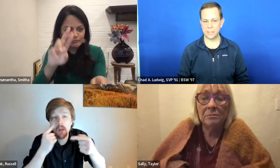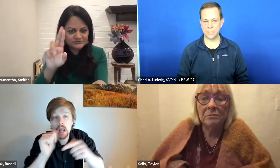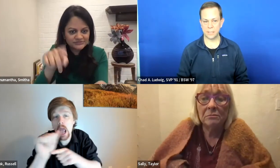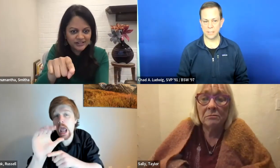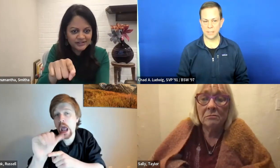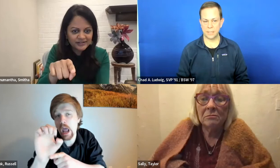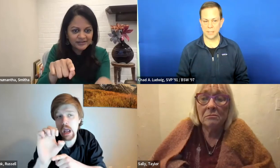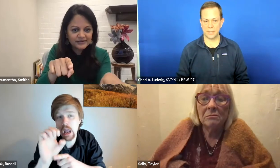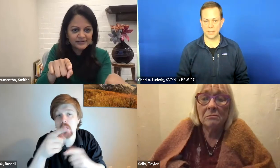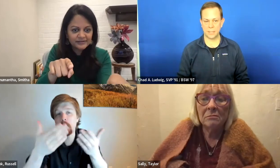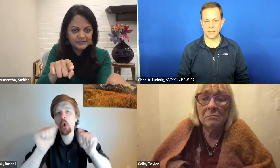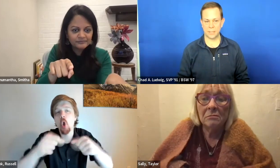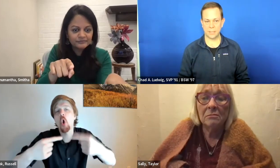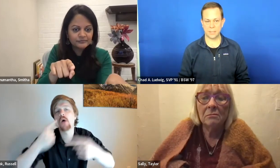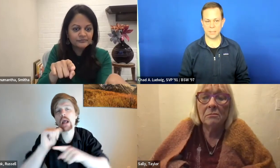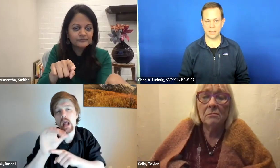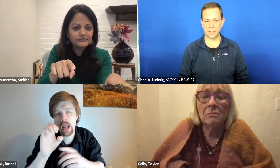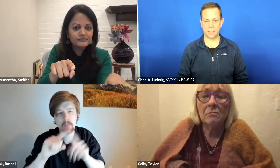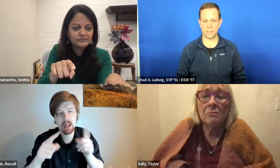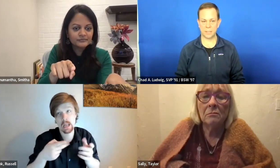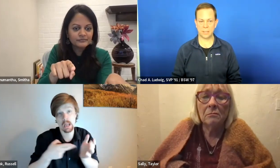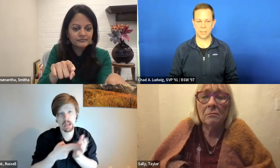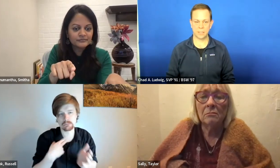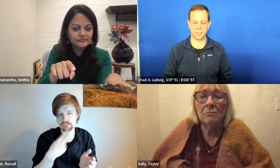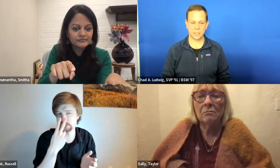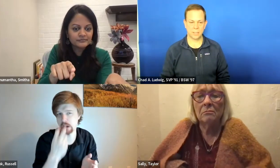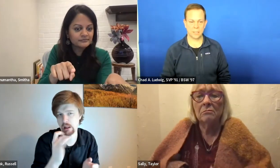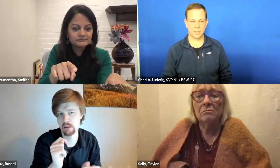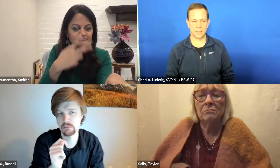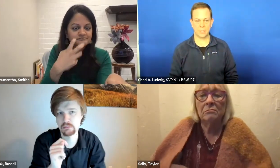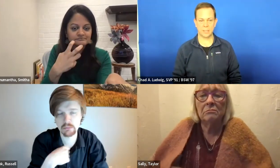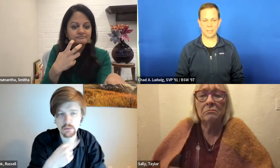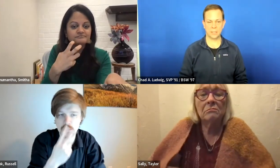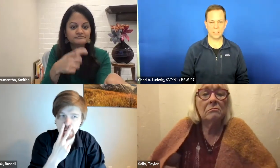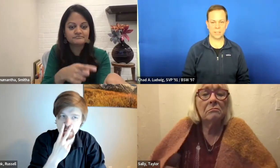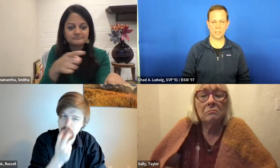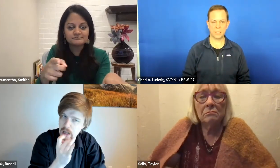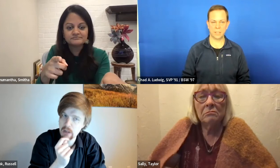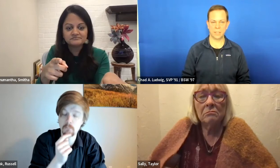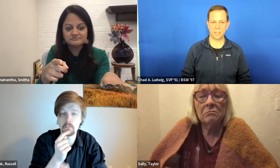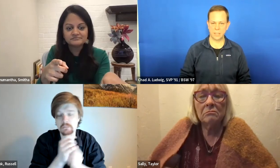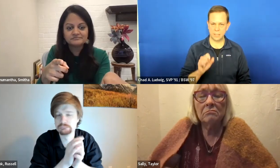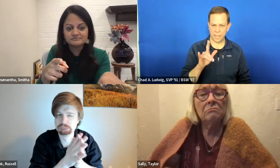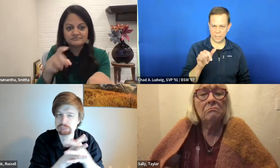You know, we'd have to argue a little bit with ACE, you know, to see if we could get some support, but I highly doubt--